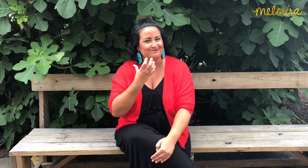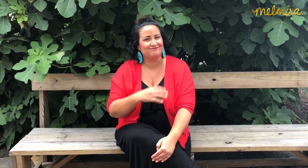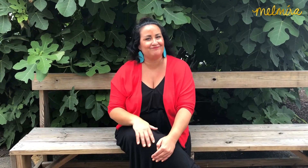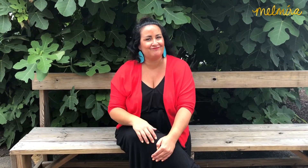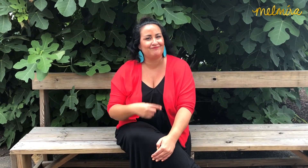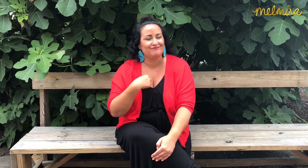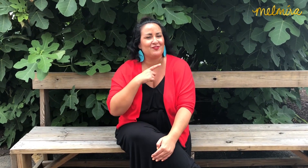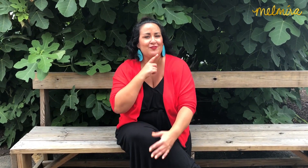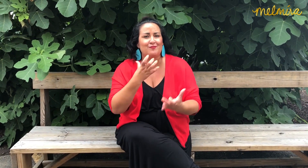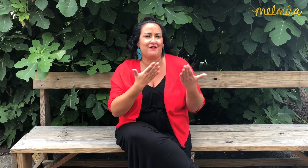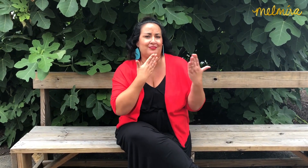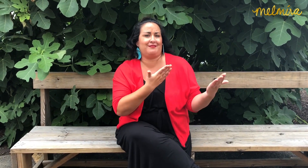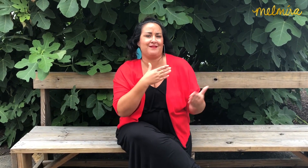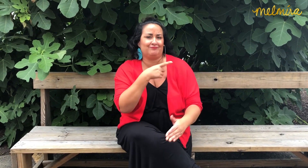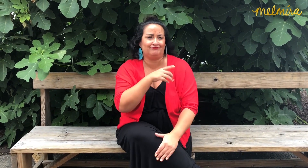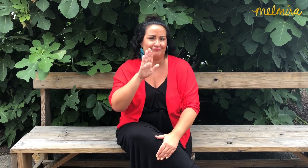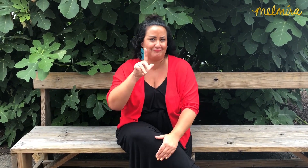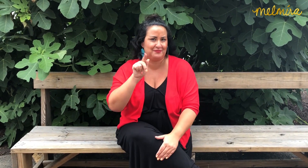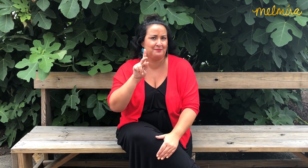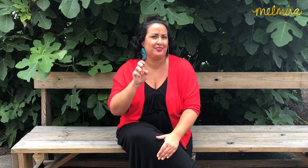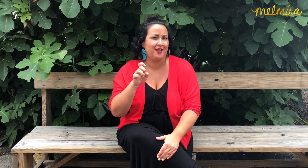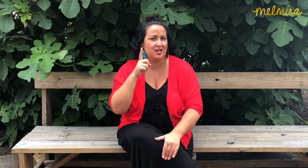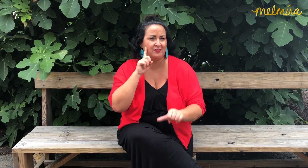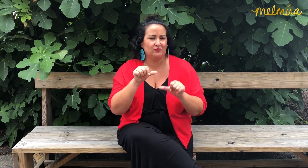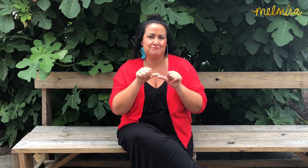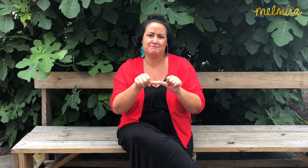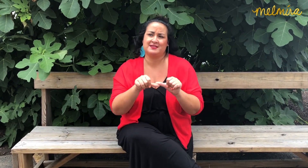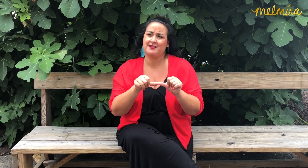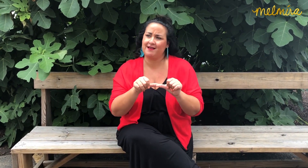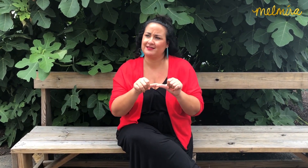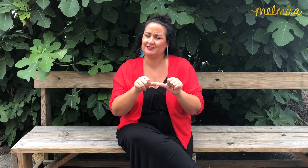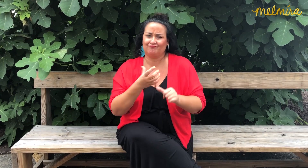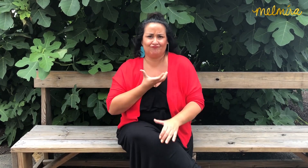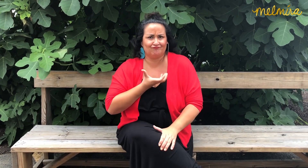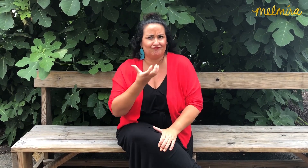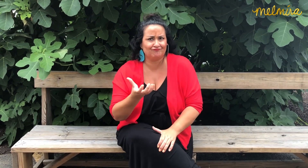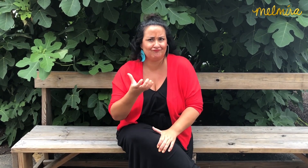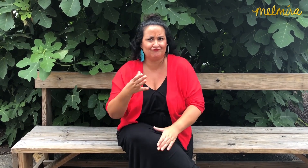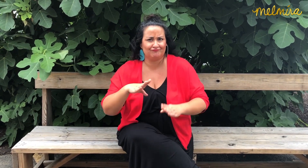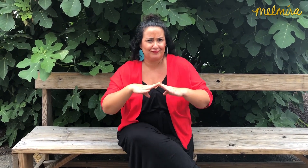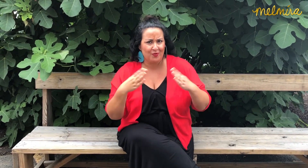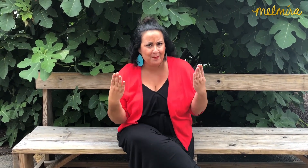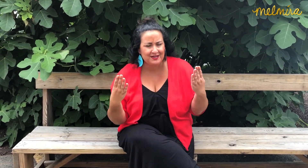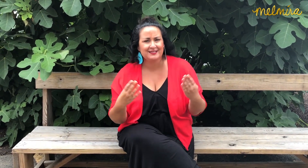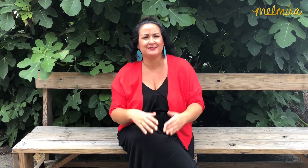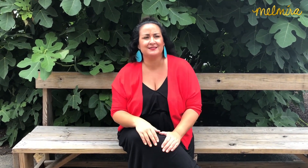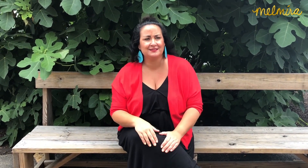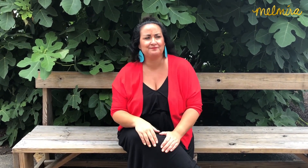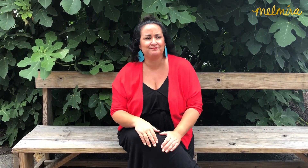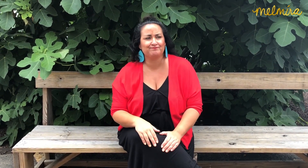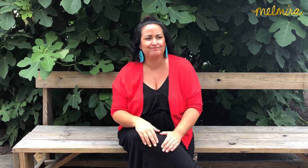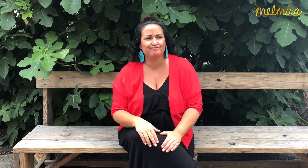I want to express my gratitude to Blake for putting it all out there and being so open.